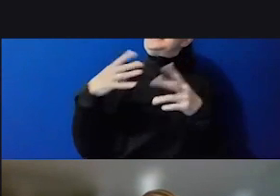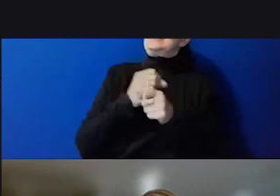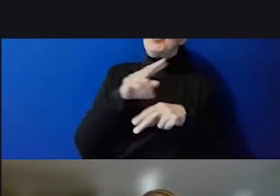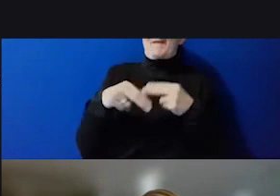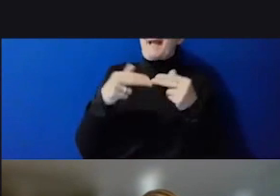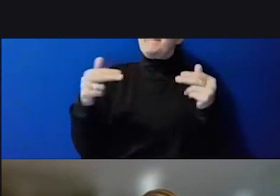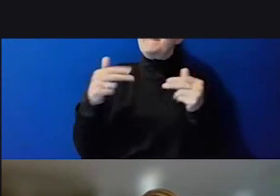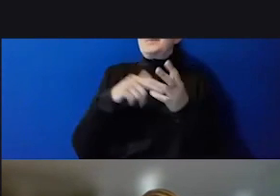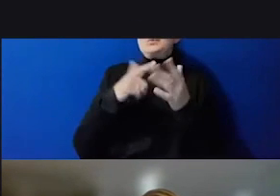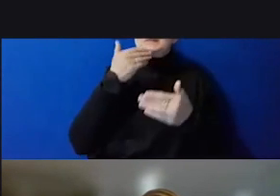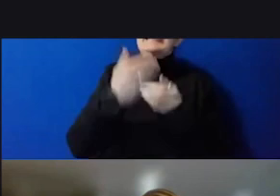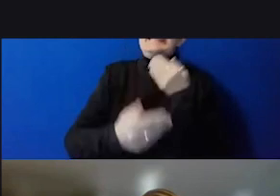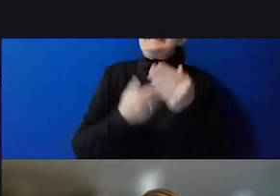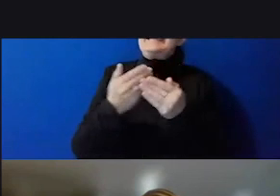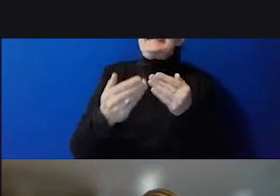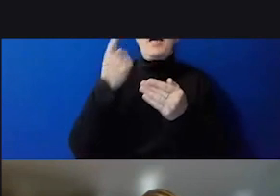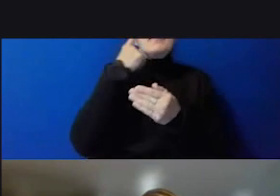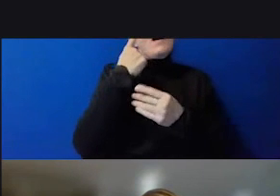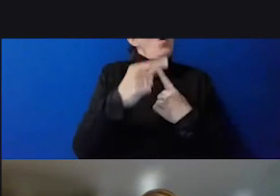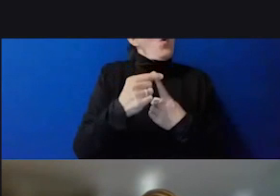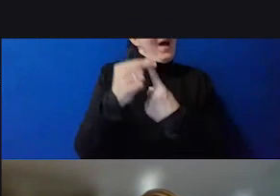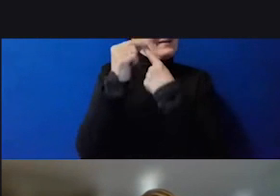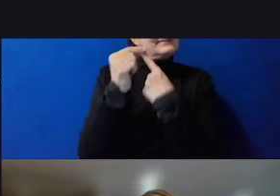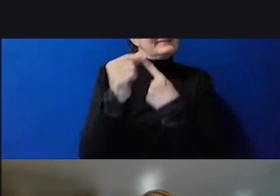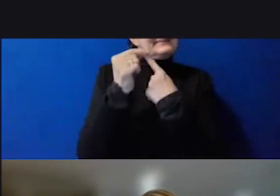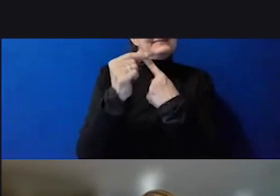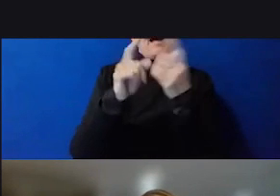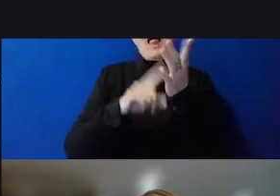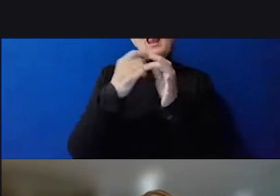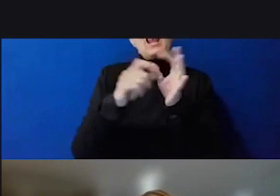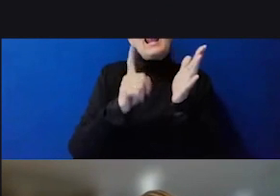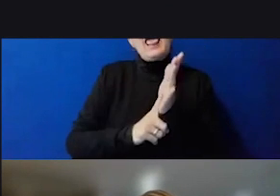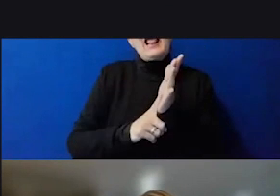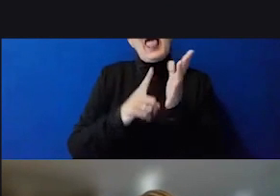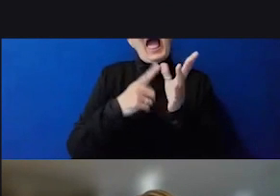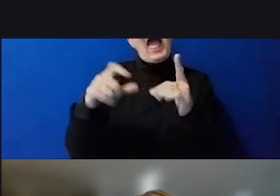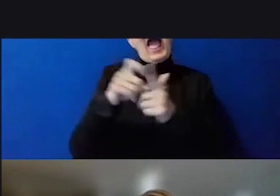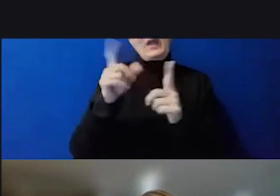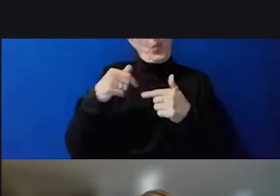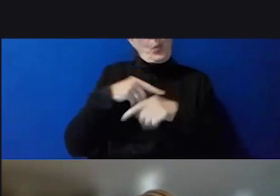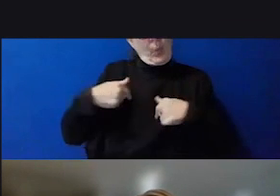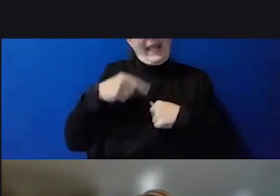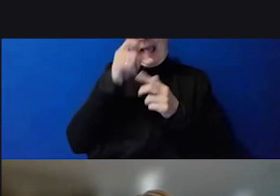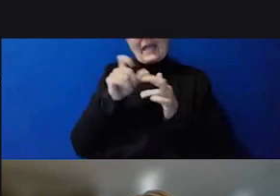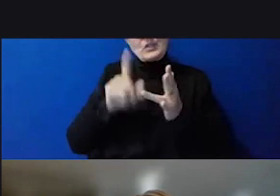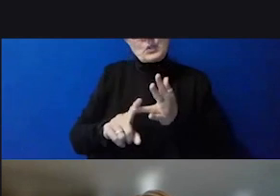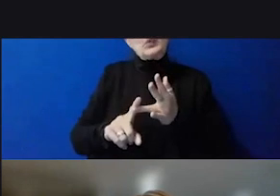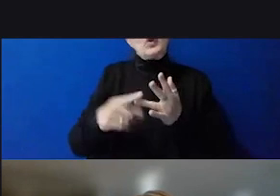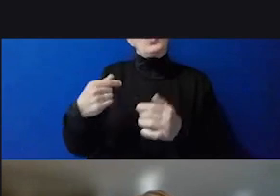think legal aid does very well is be that safe space and I think we hold space very well for our